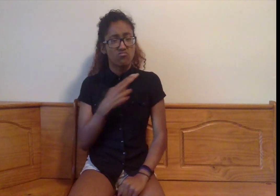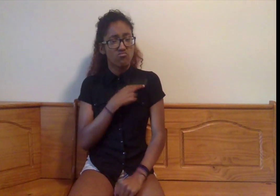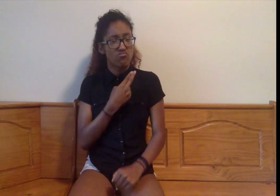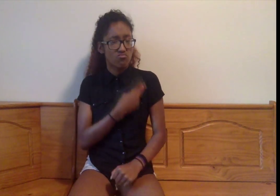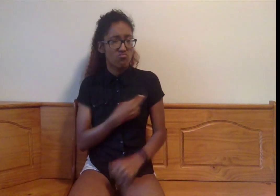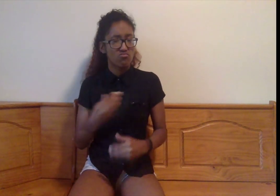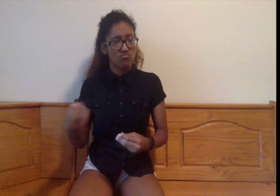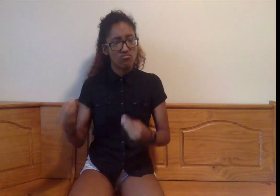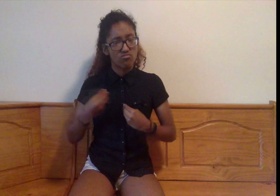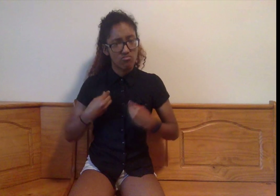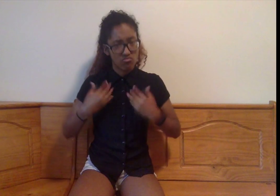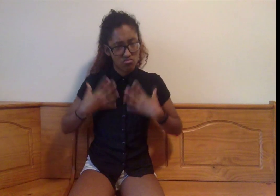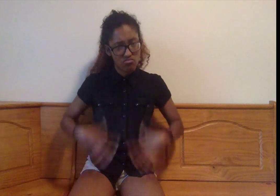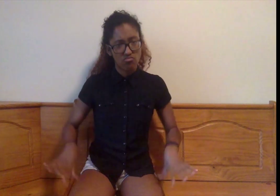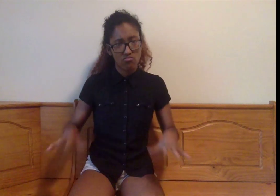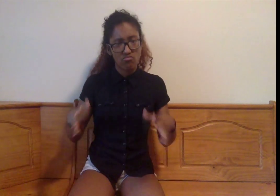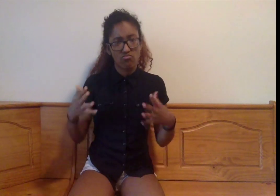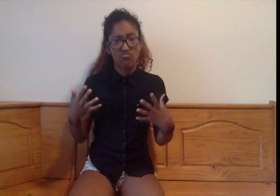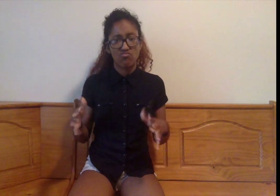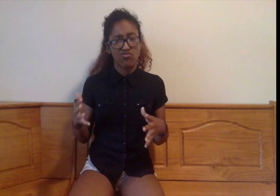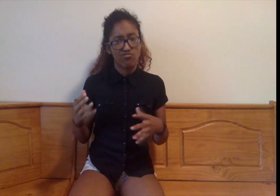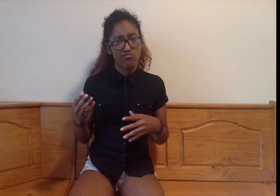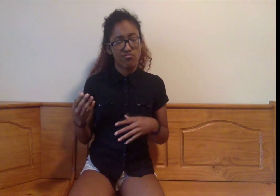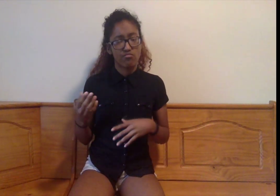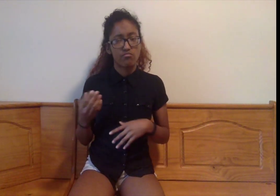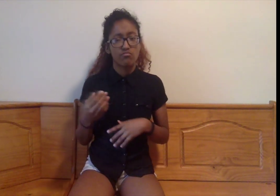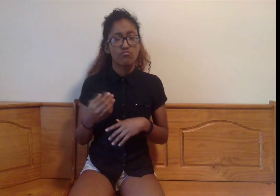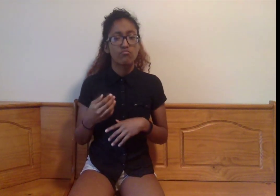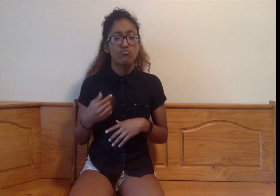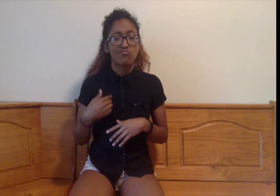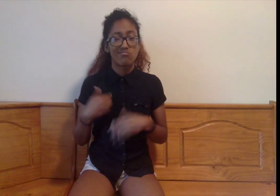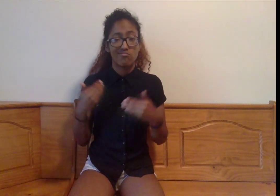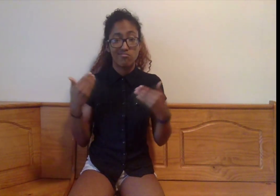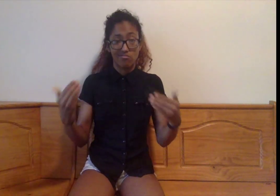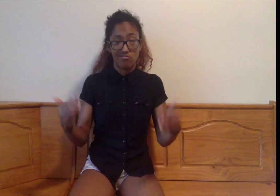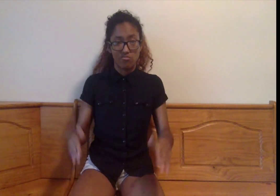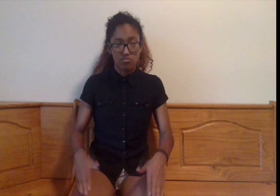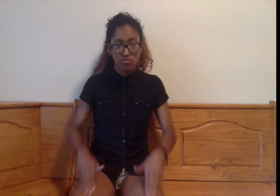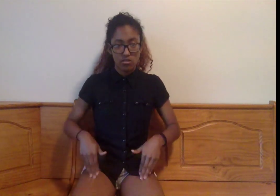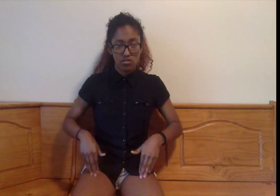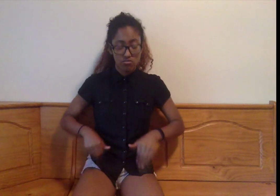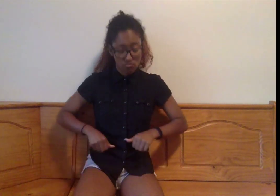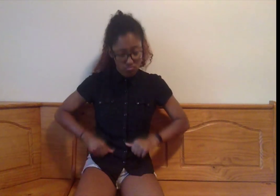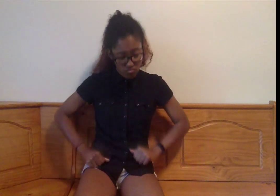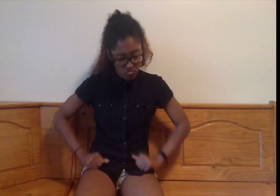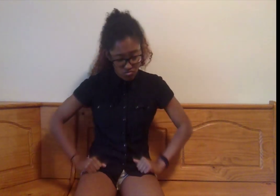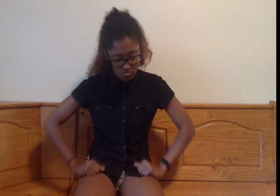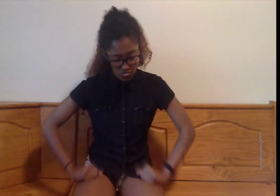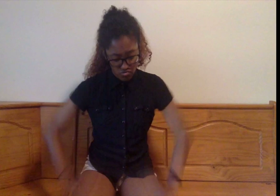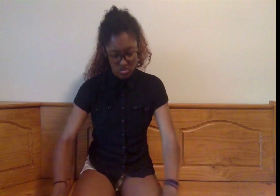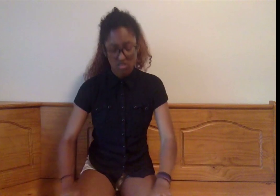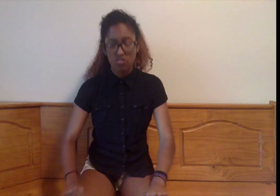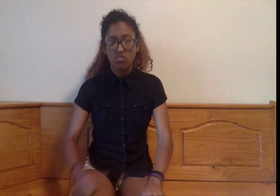I pulled down the hospital pants they had given me